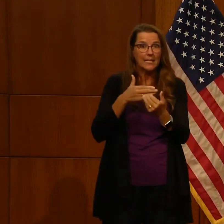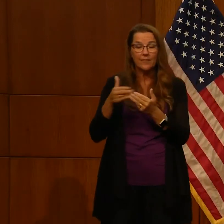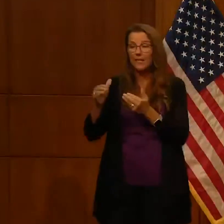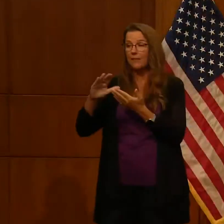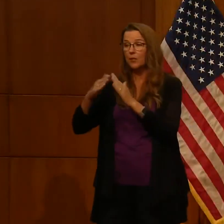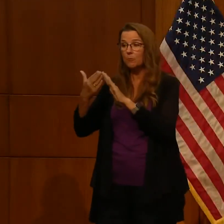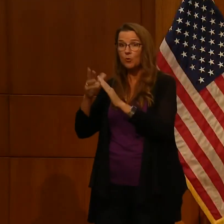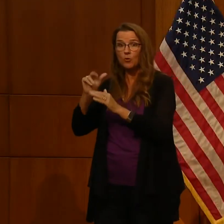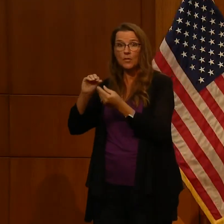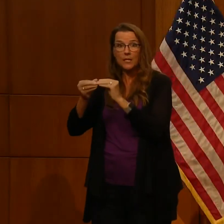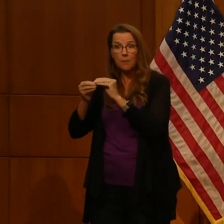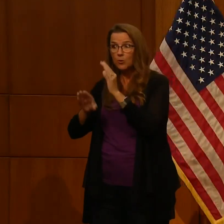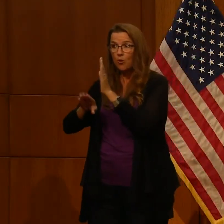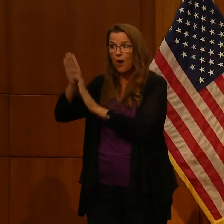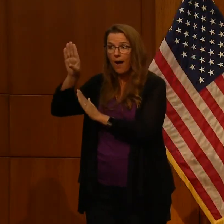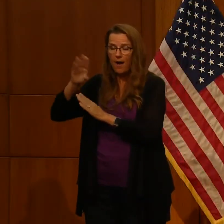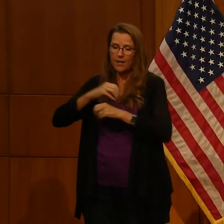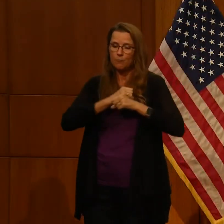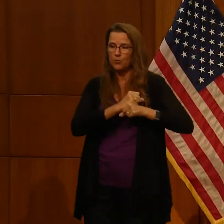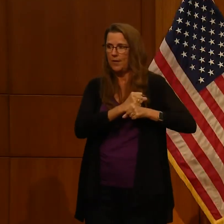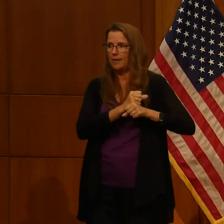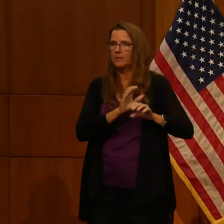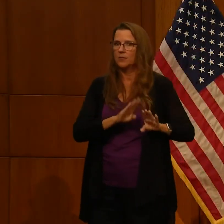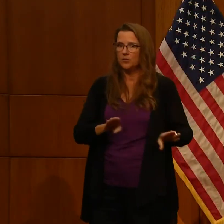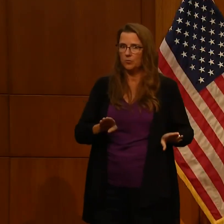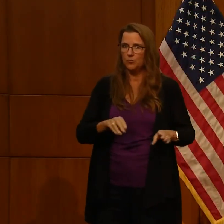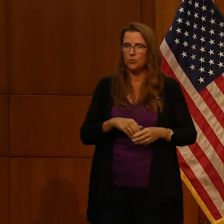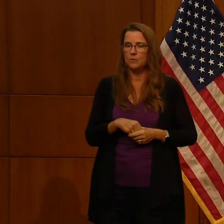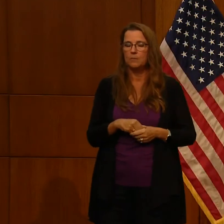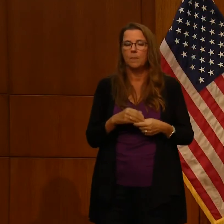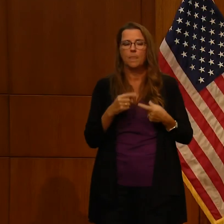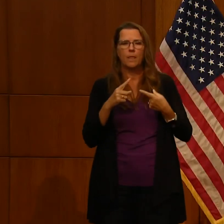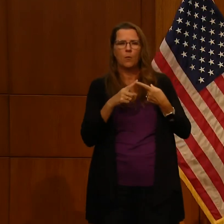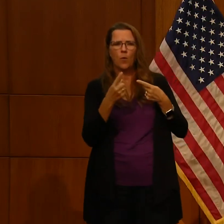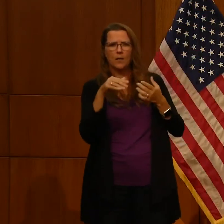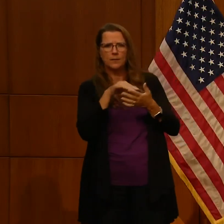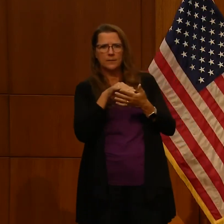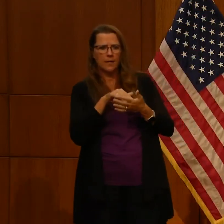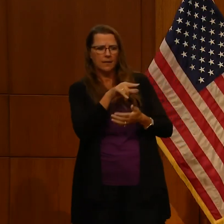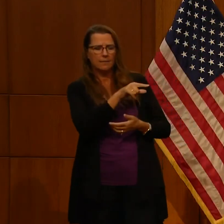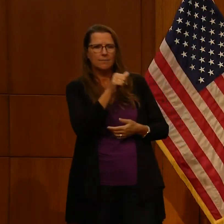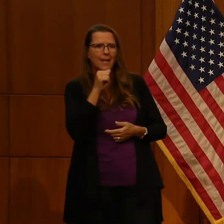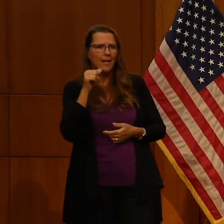CHILDREN FROM COVID, EVEN WHEN